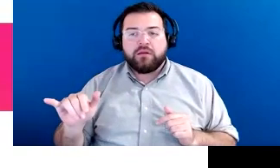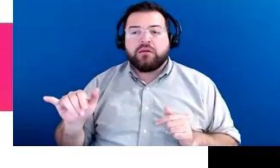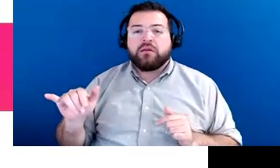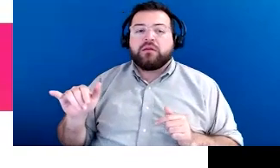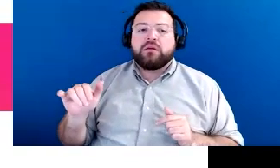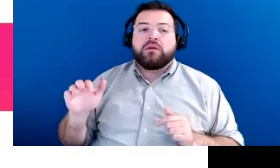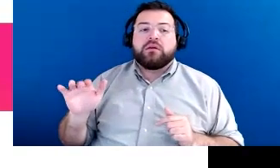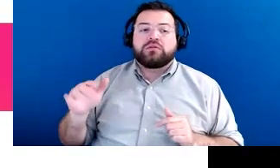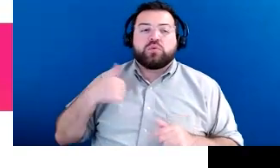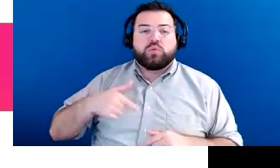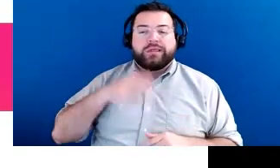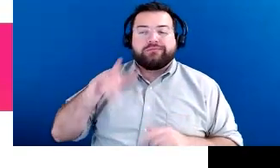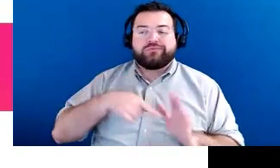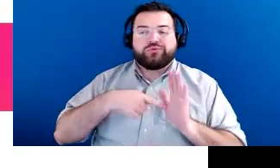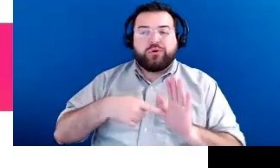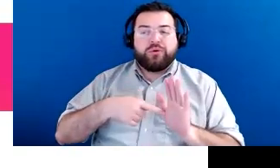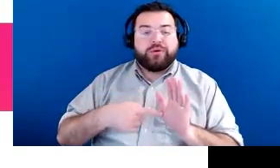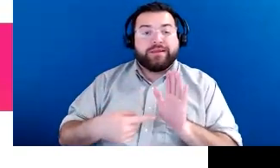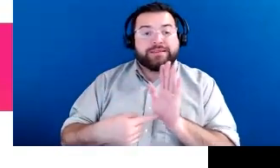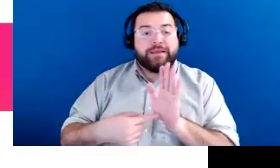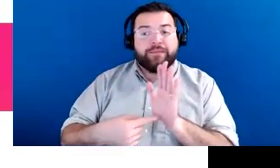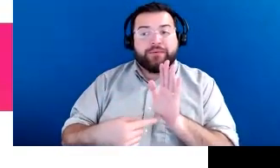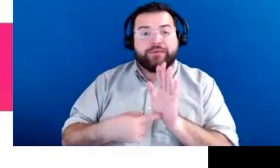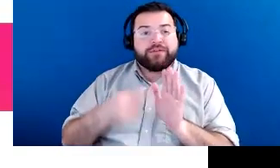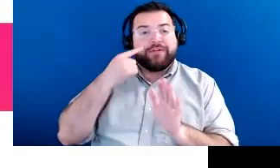we're going to show you some examples of, some communication plans